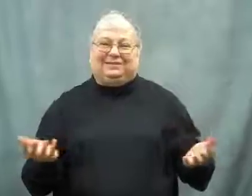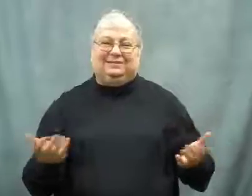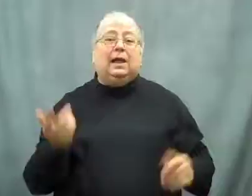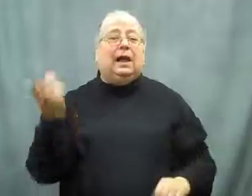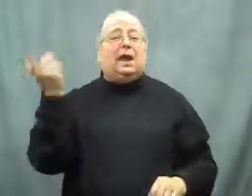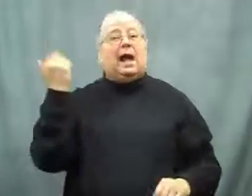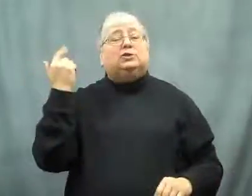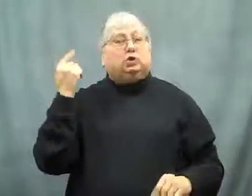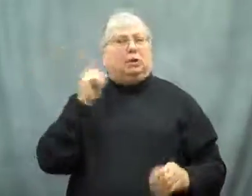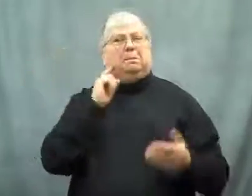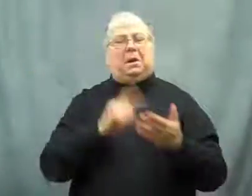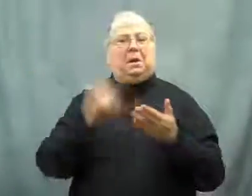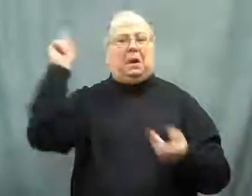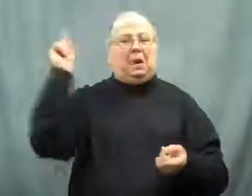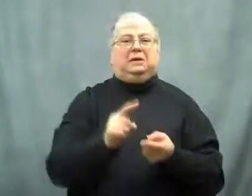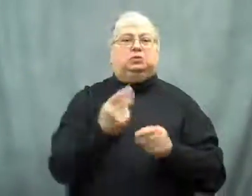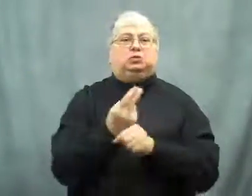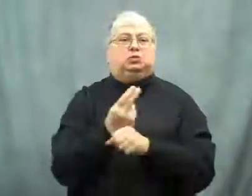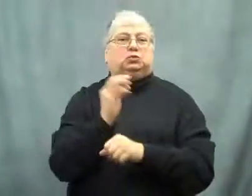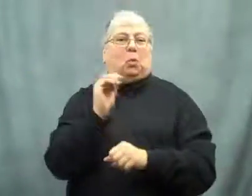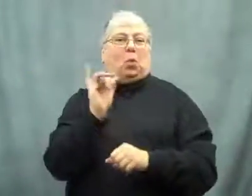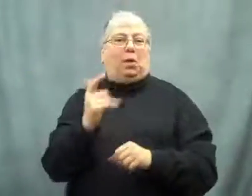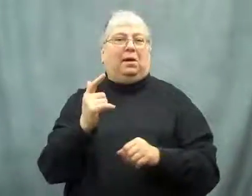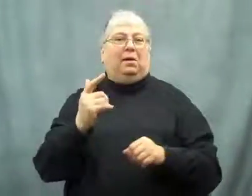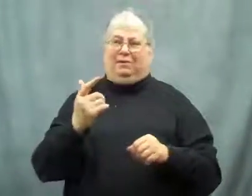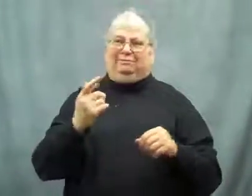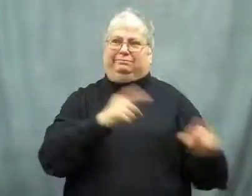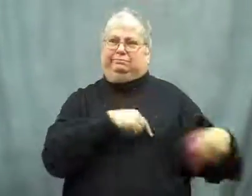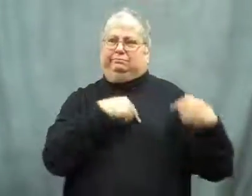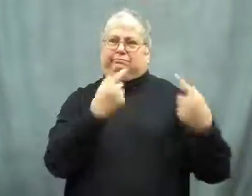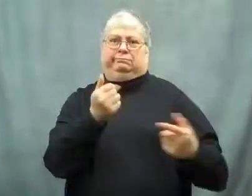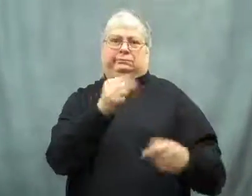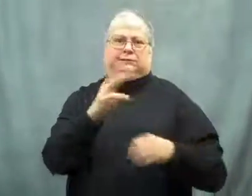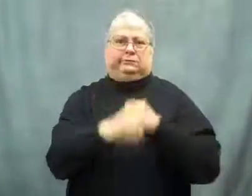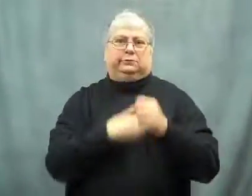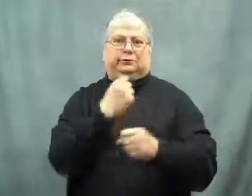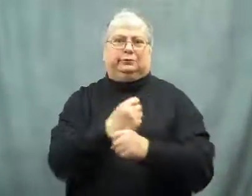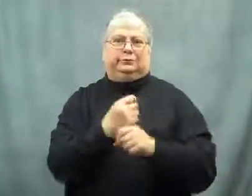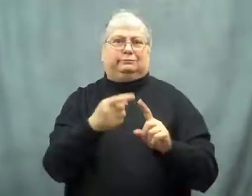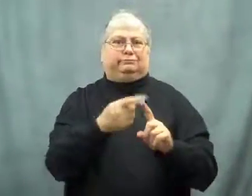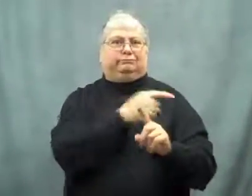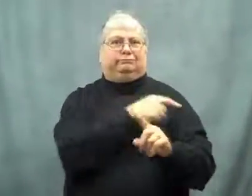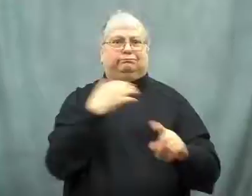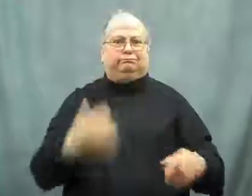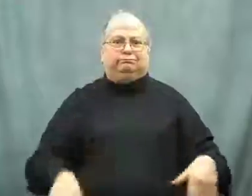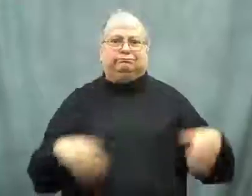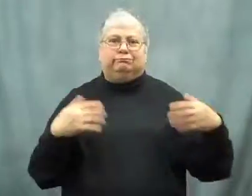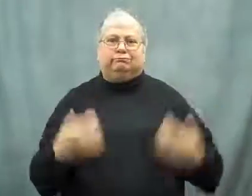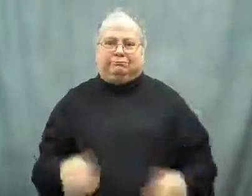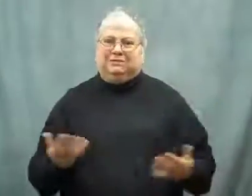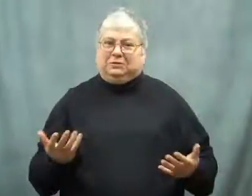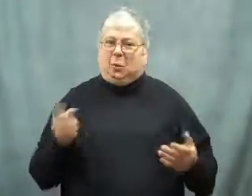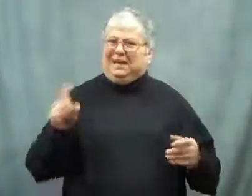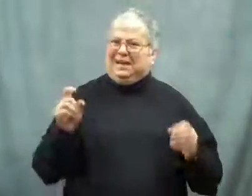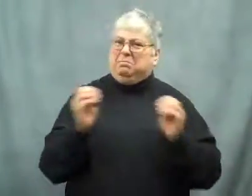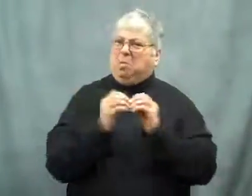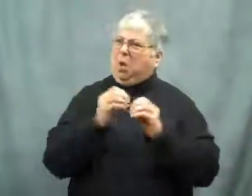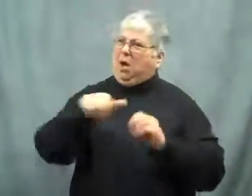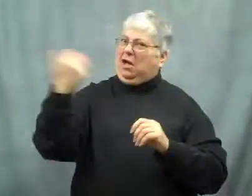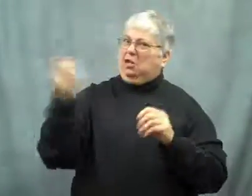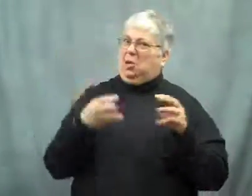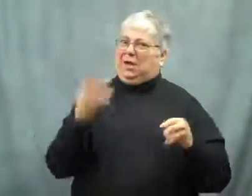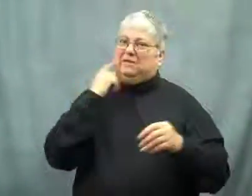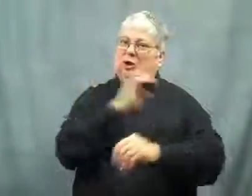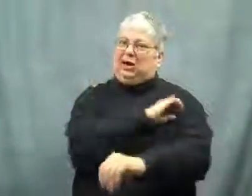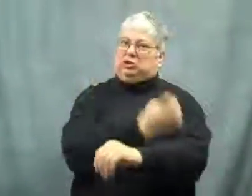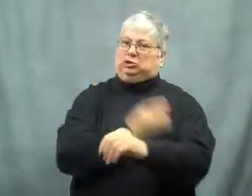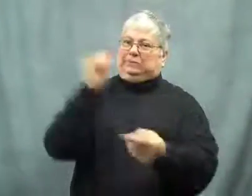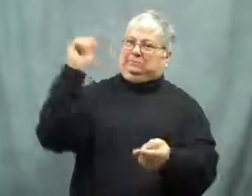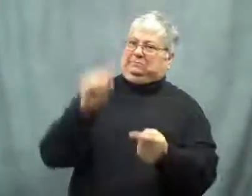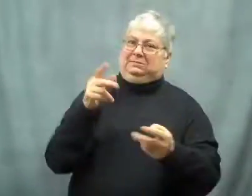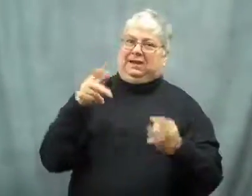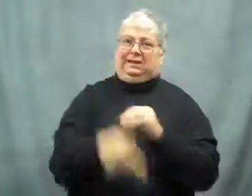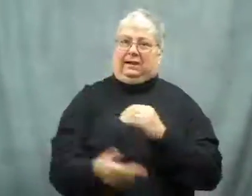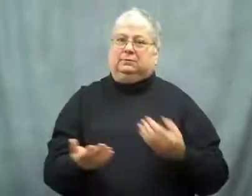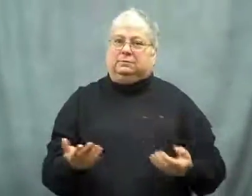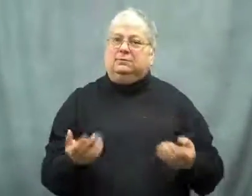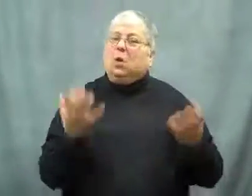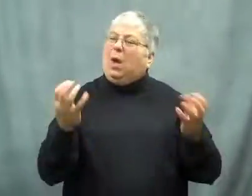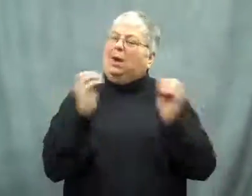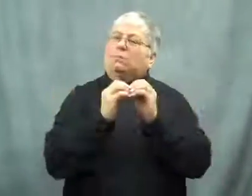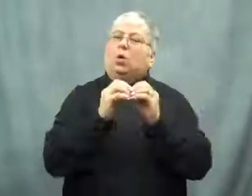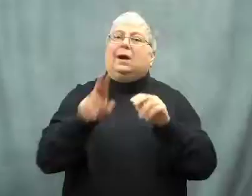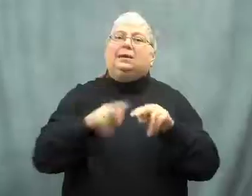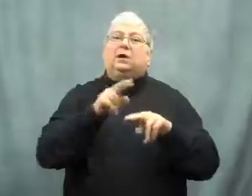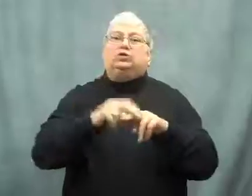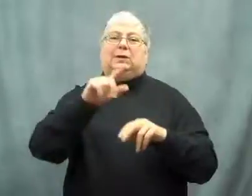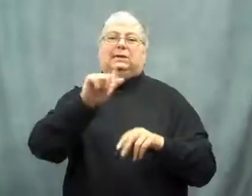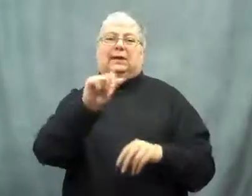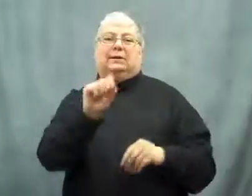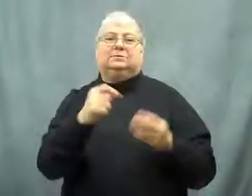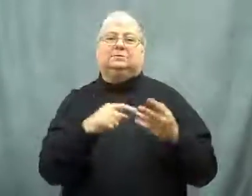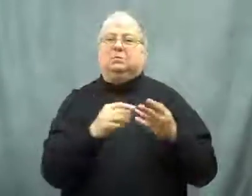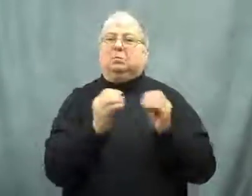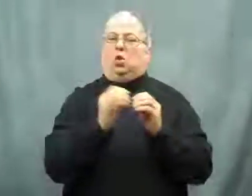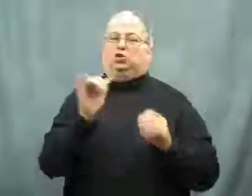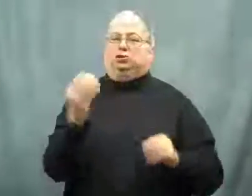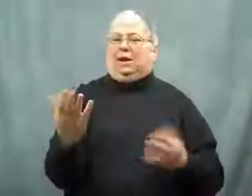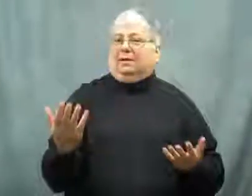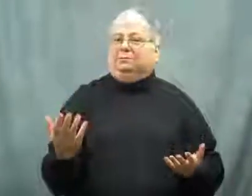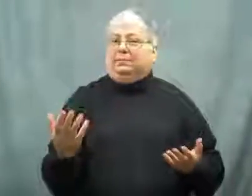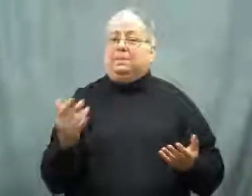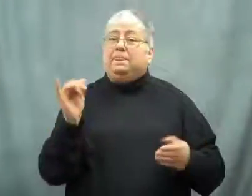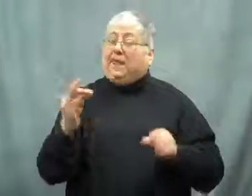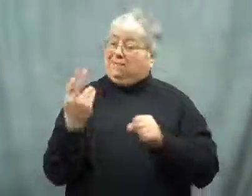Last year, the U.S. used the least amount of oil in 16 years.